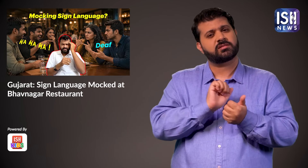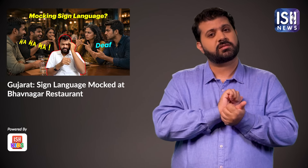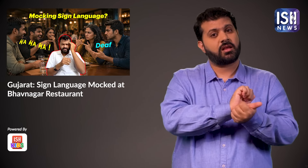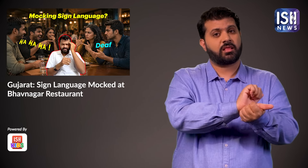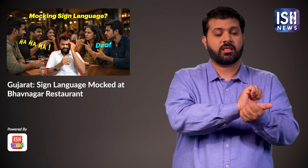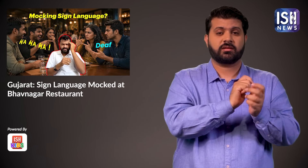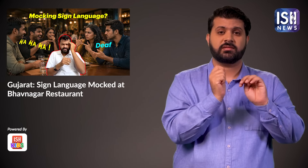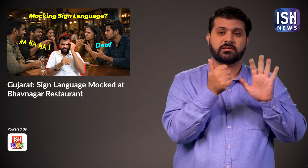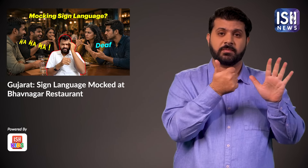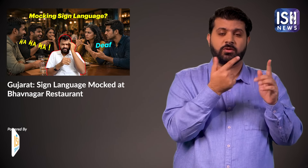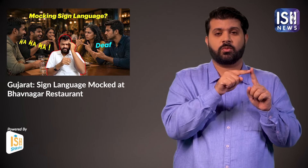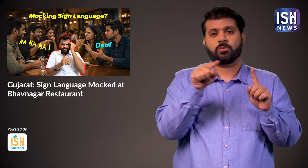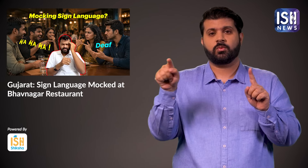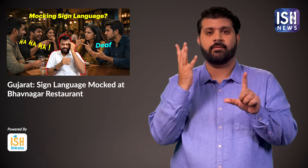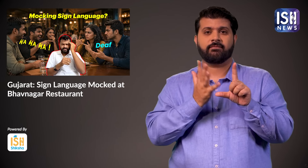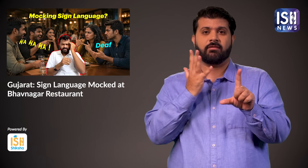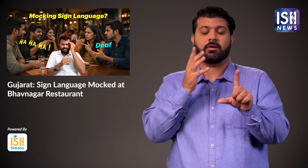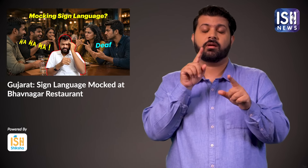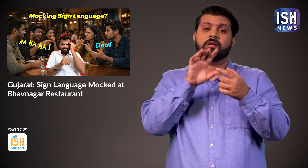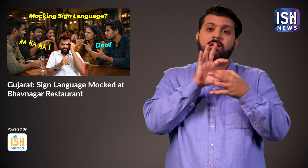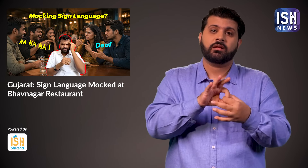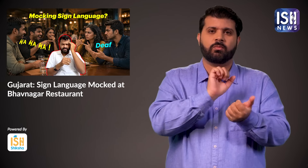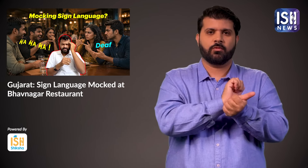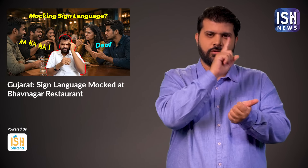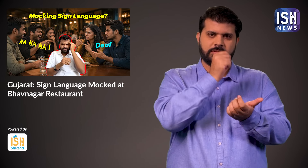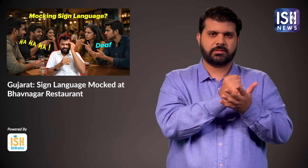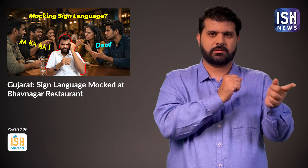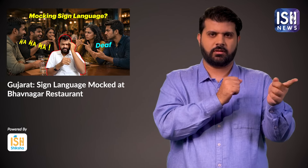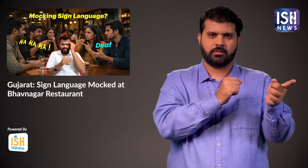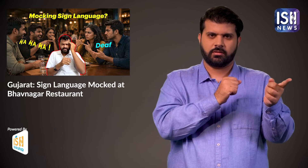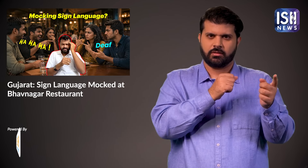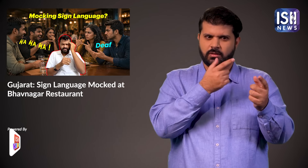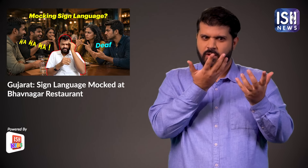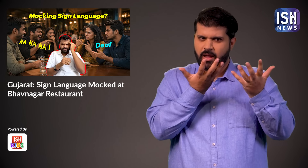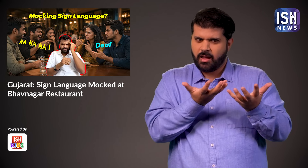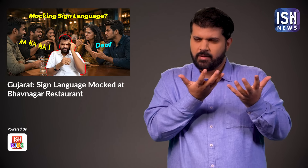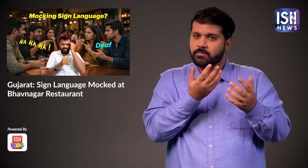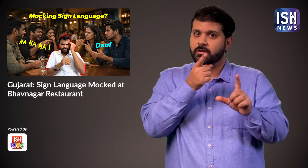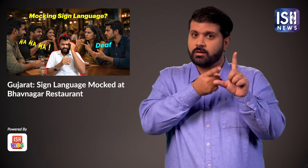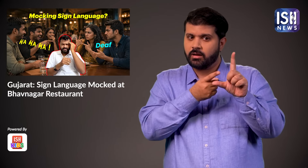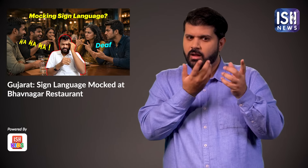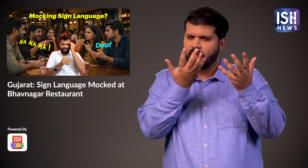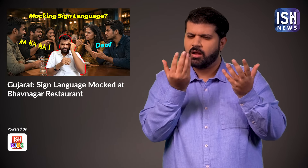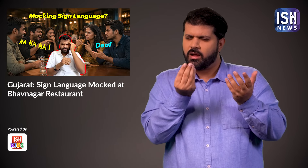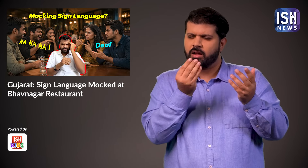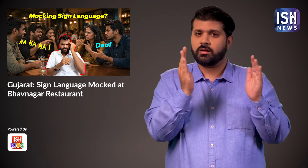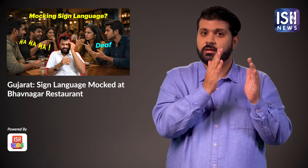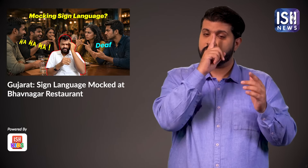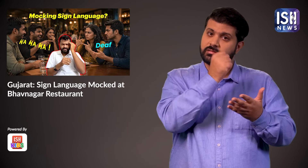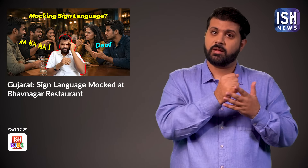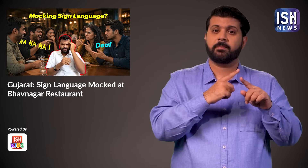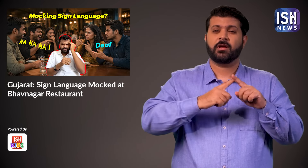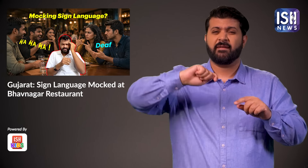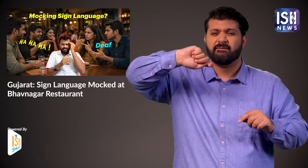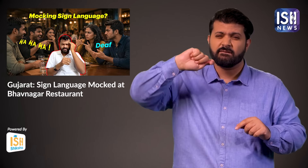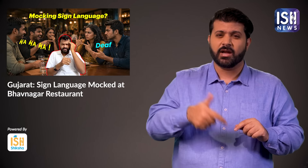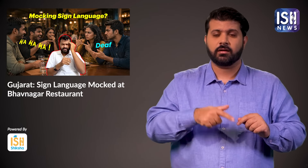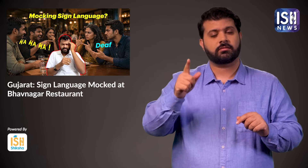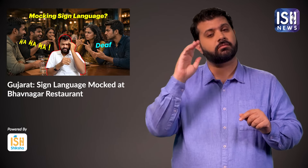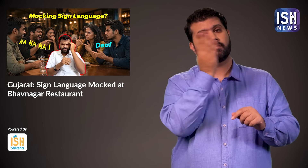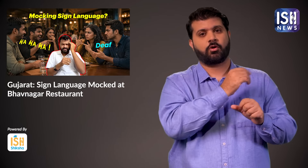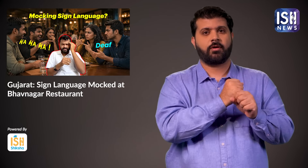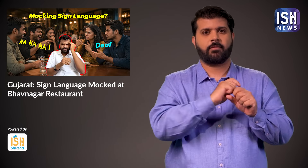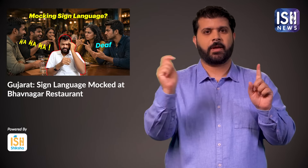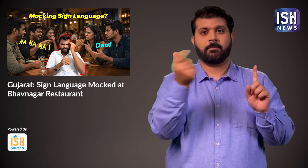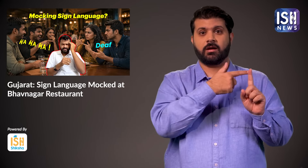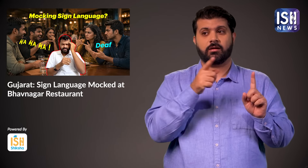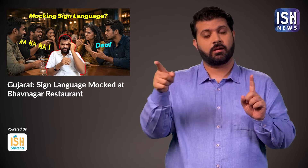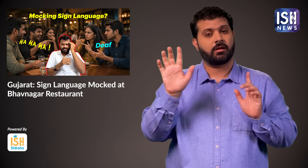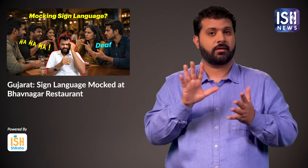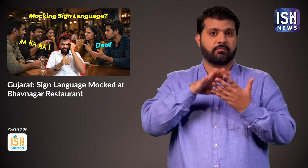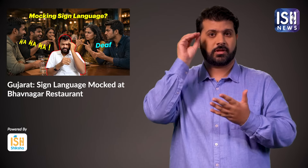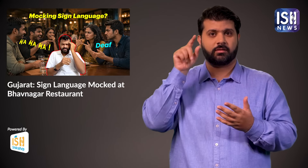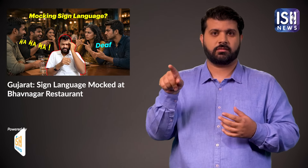can lead to imprisonment from six months to five years, depending on the offence decided by the authorities, along with a fine.